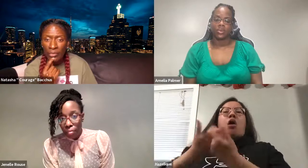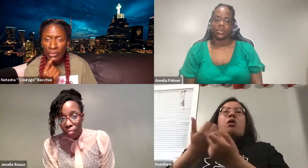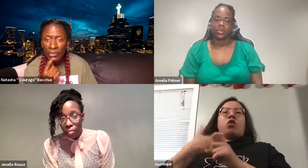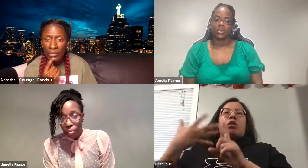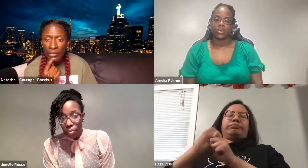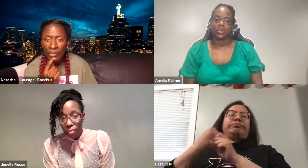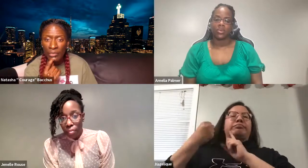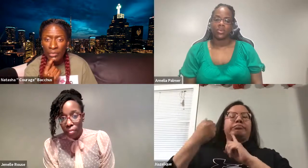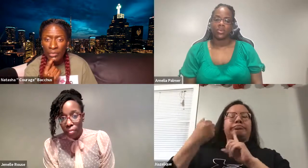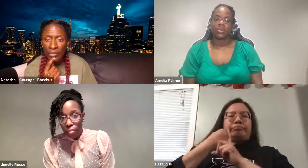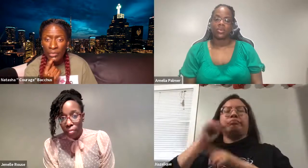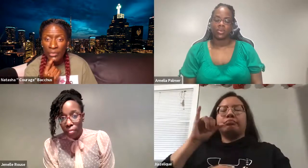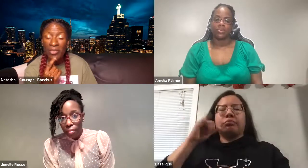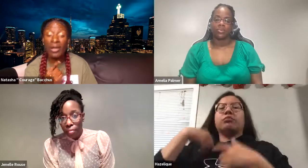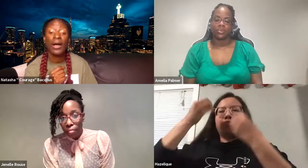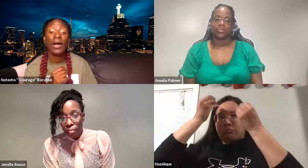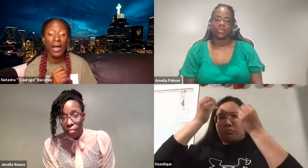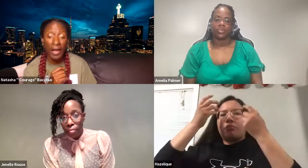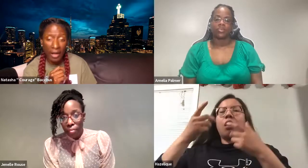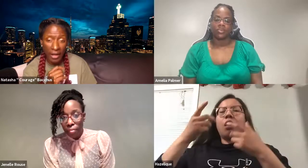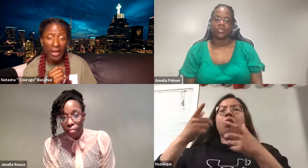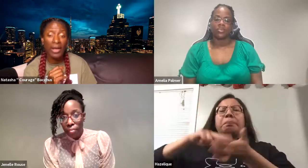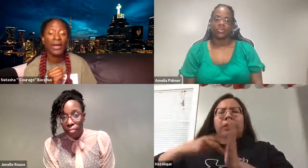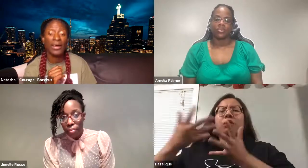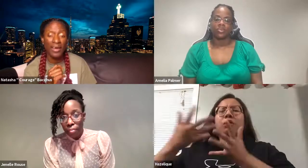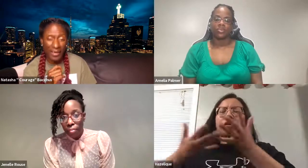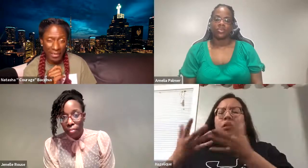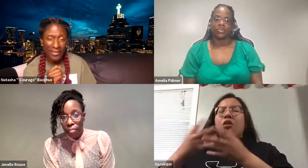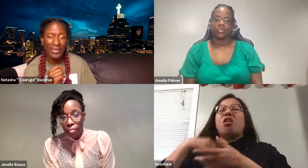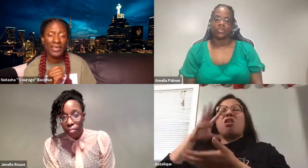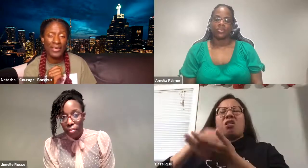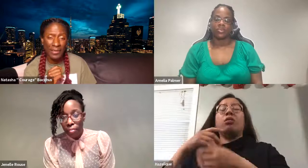and it's just so different from english and it just had a huge impact on me and it had got me thinking